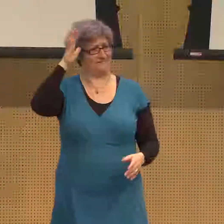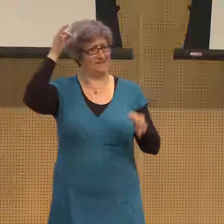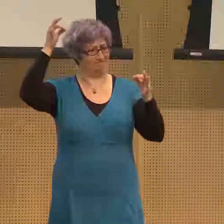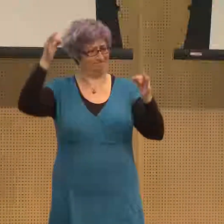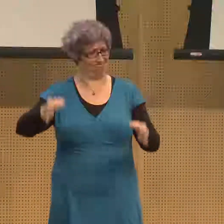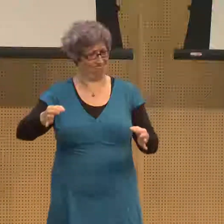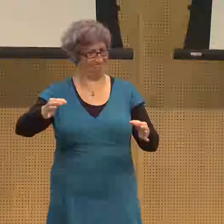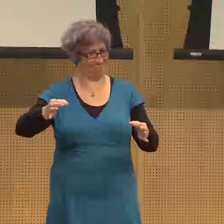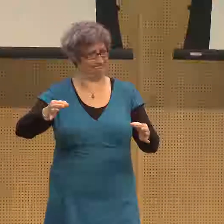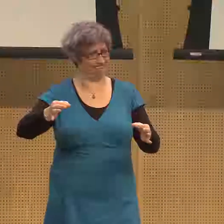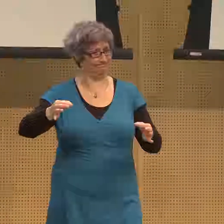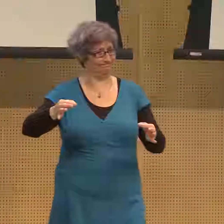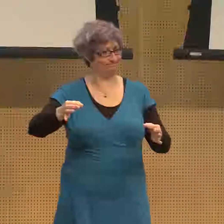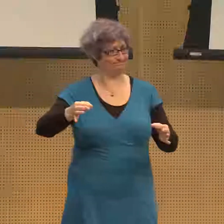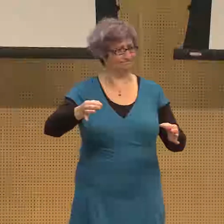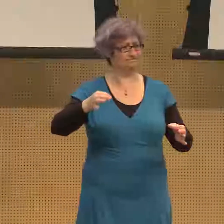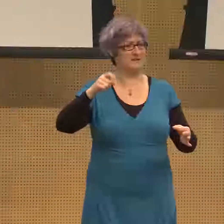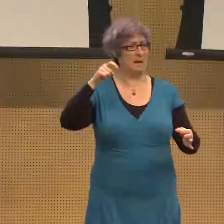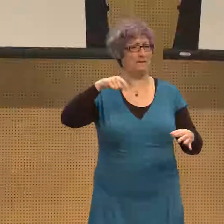was different than mine.